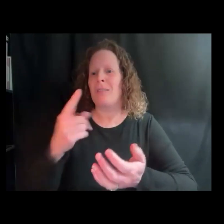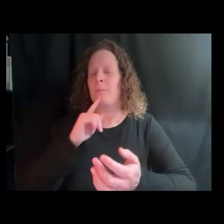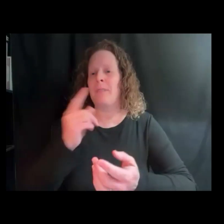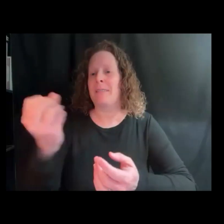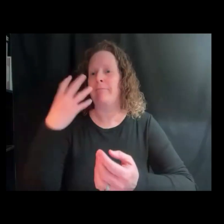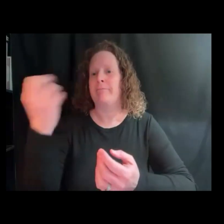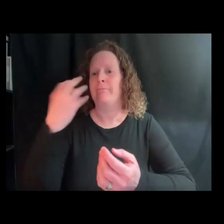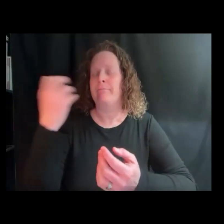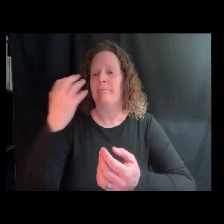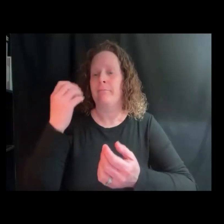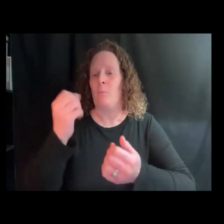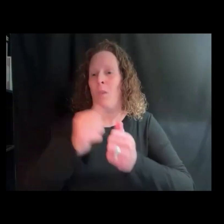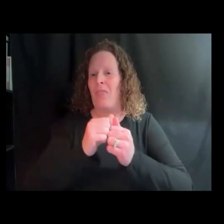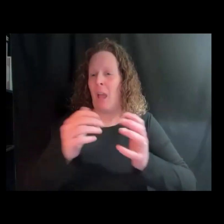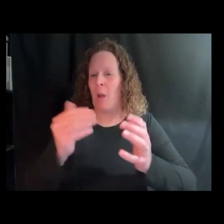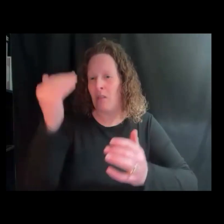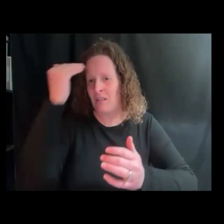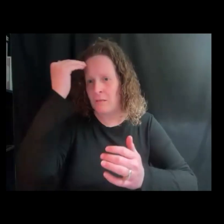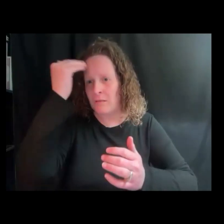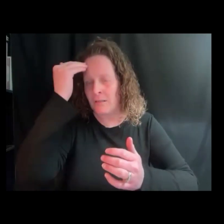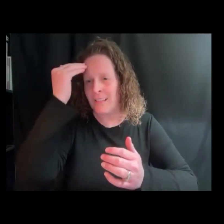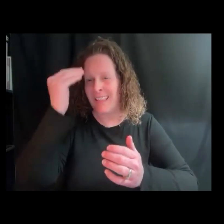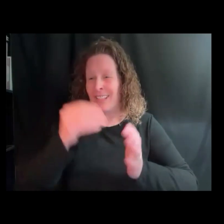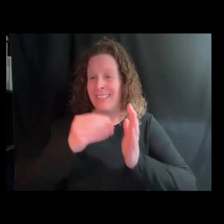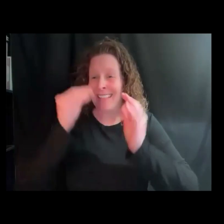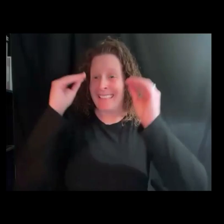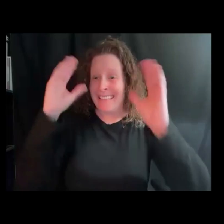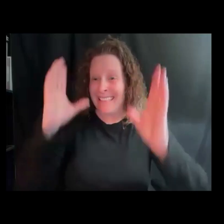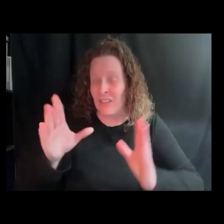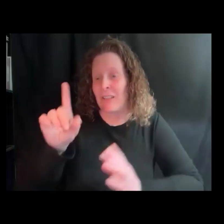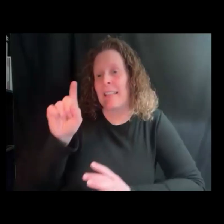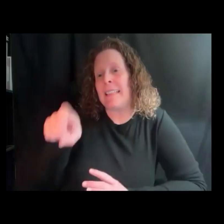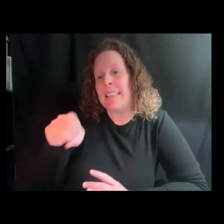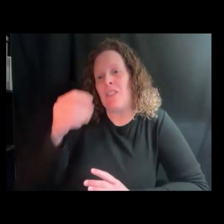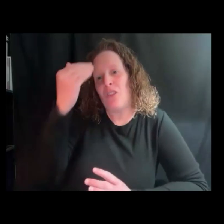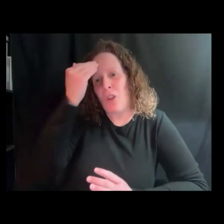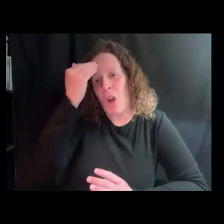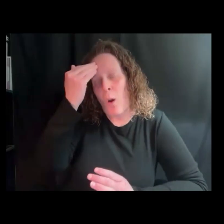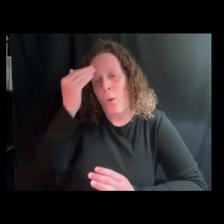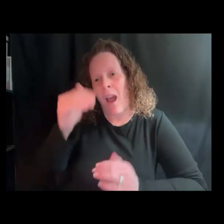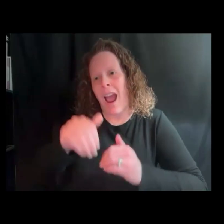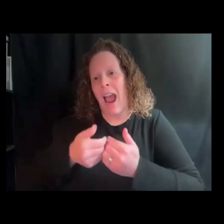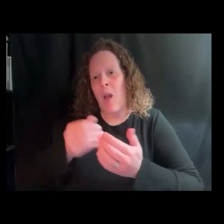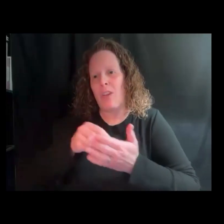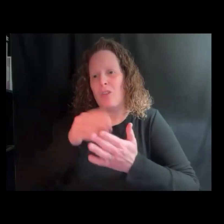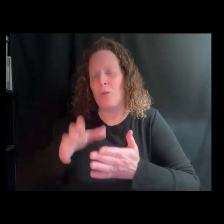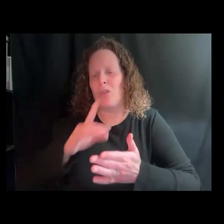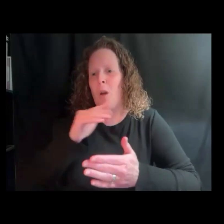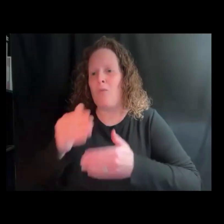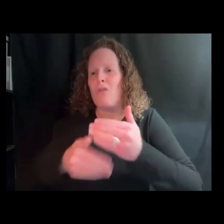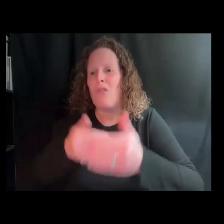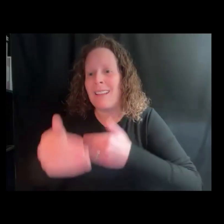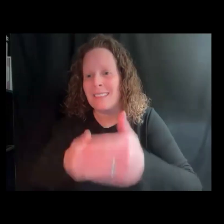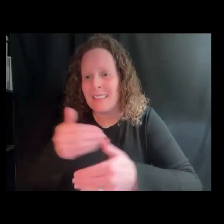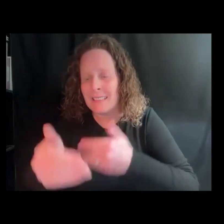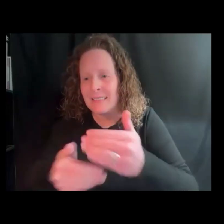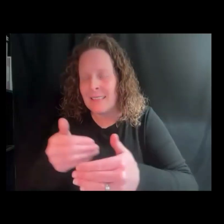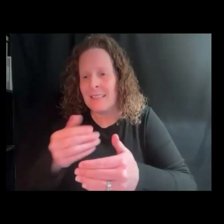How will the teacher know if the student is even learning anything if the interpreter is just going for it and the teacher doesn't know